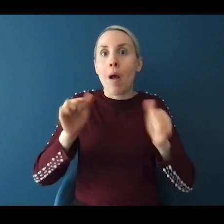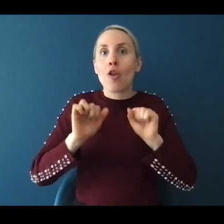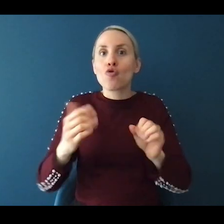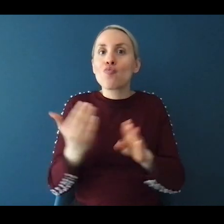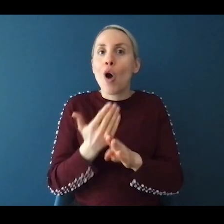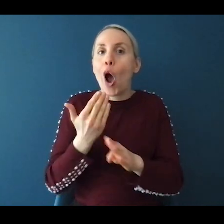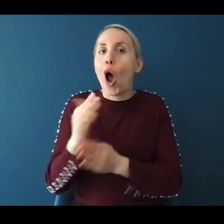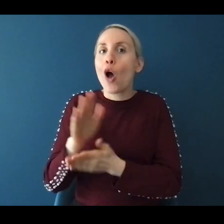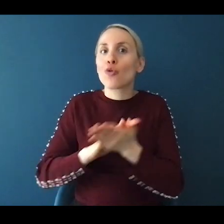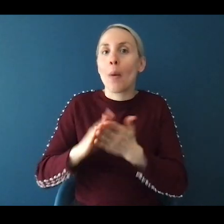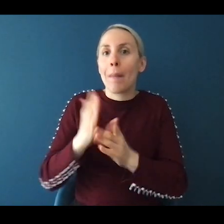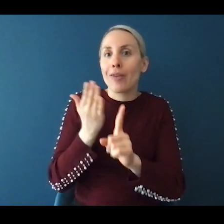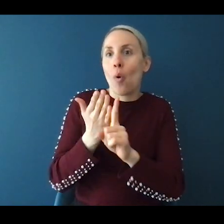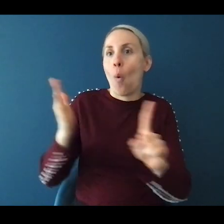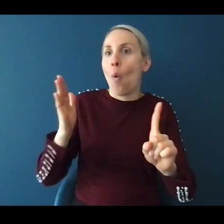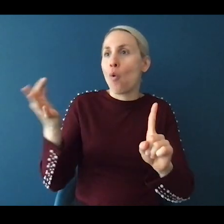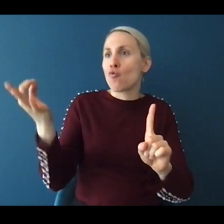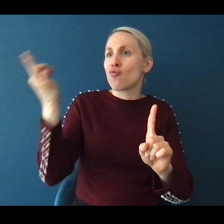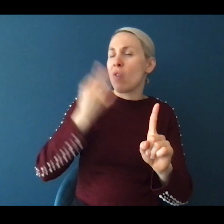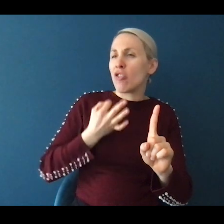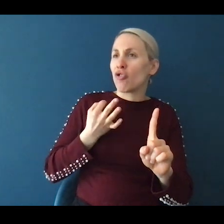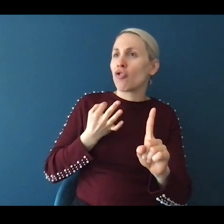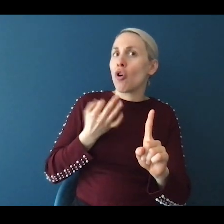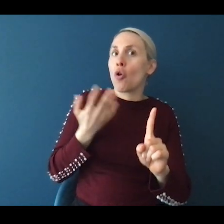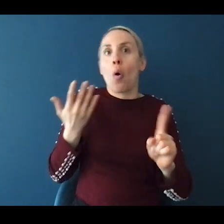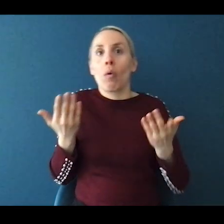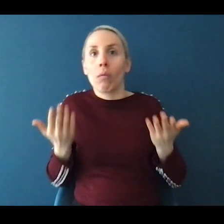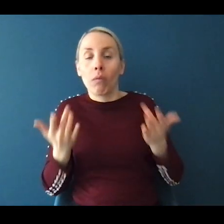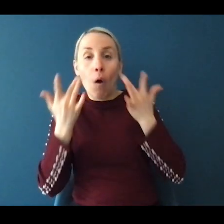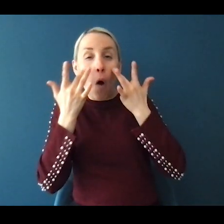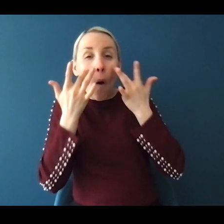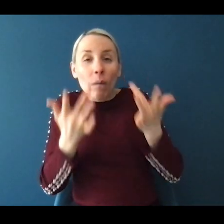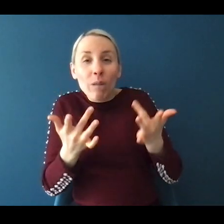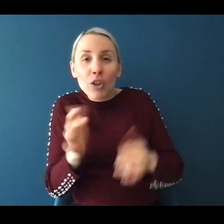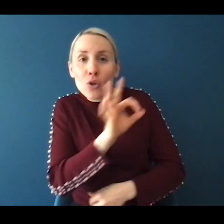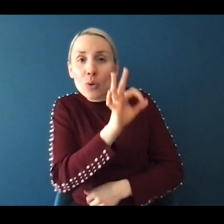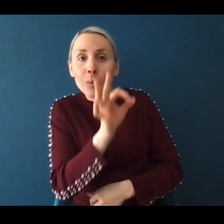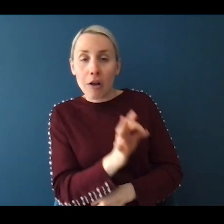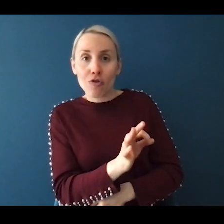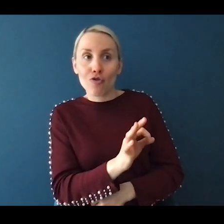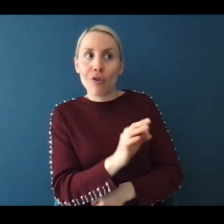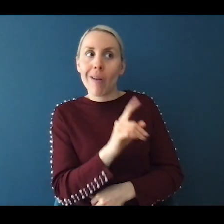it they sometimes ask the questions that seem really obvious to you but you maybe aren't